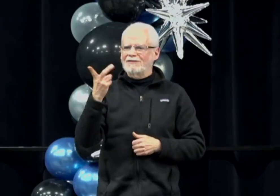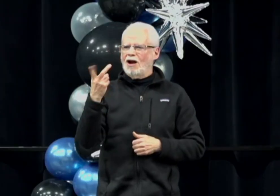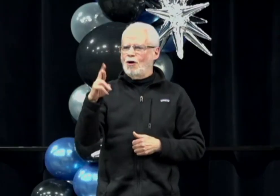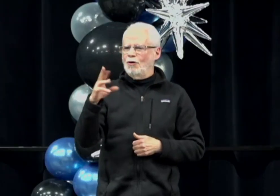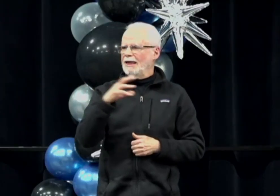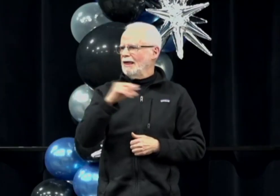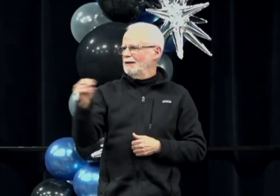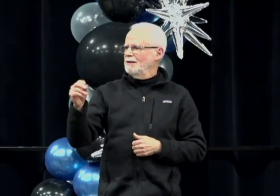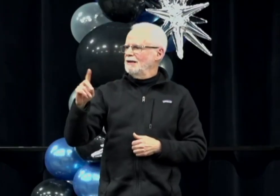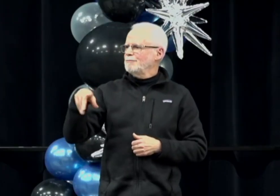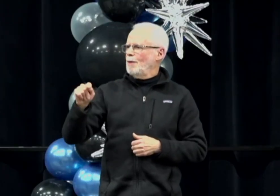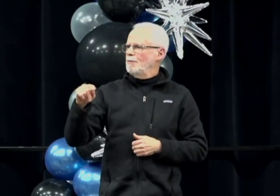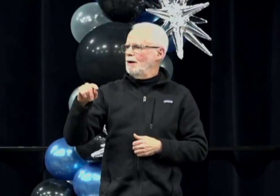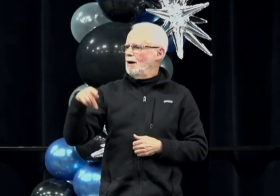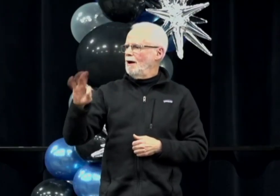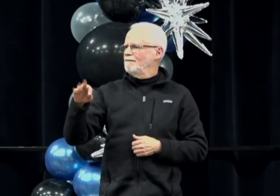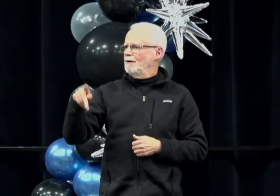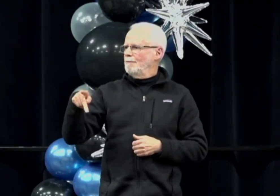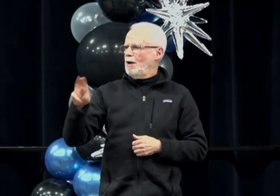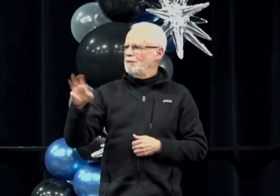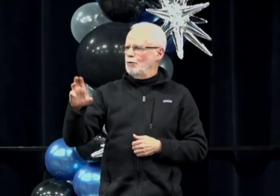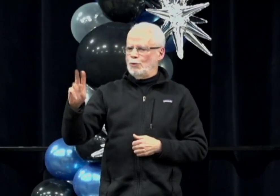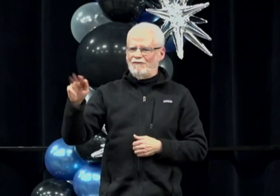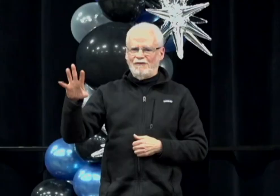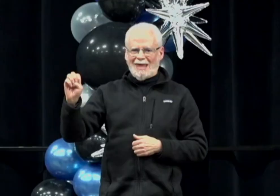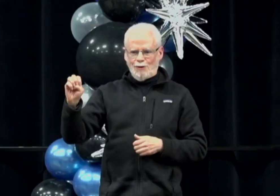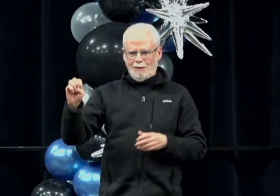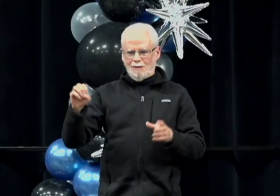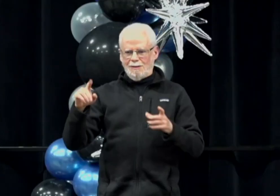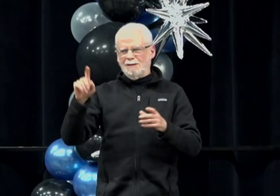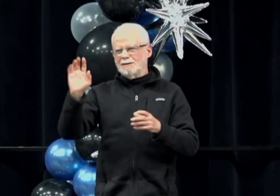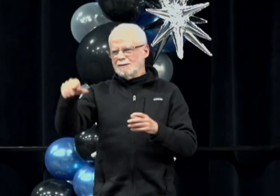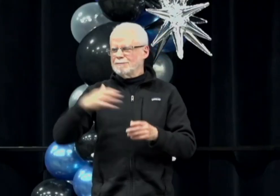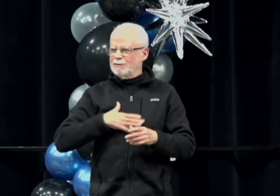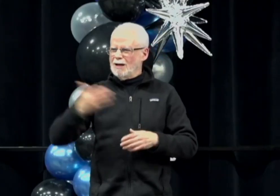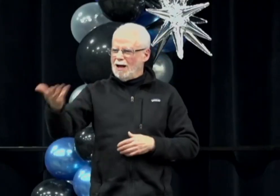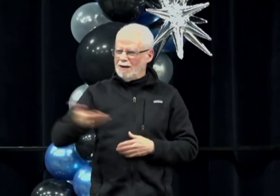to improve the services for Deaf people. He attended meetings with the department heads